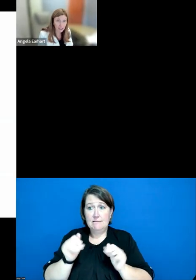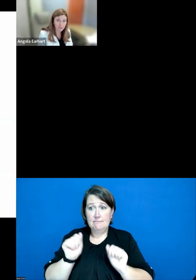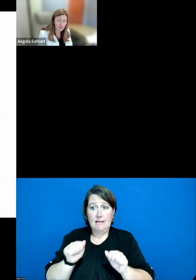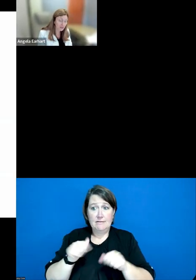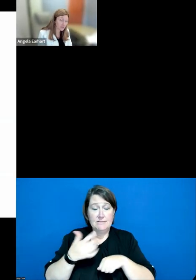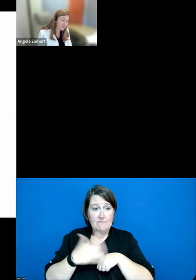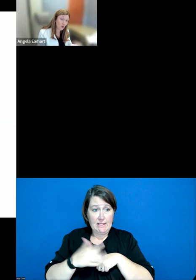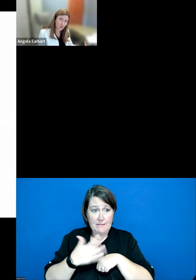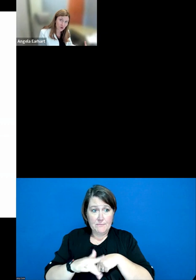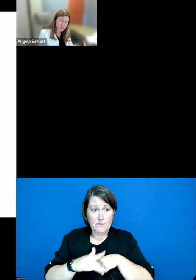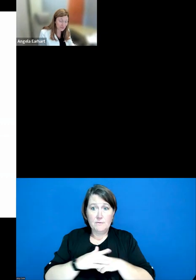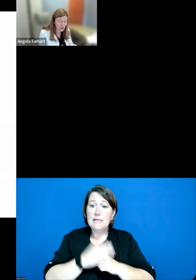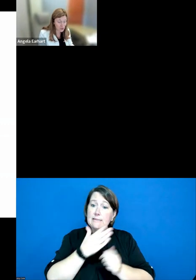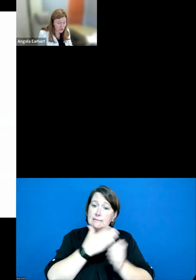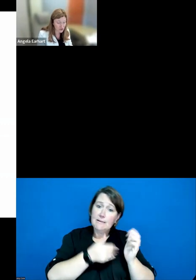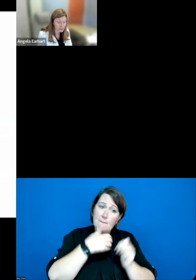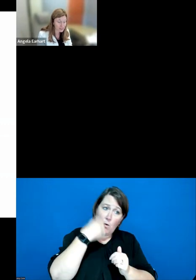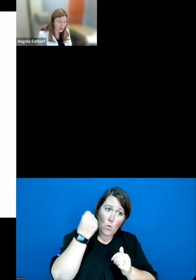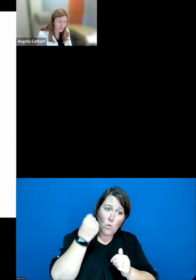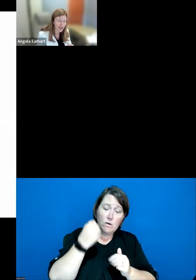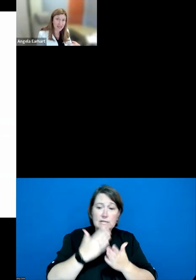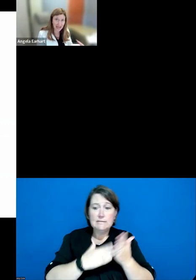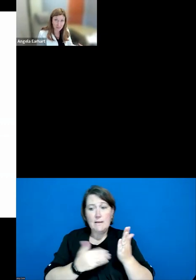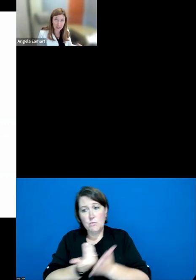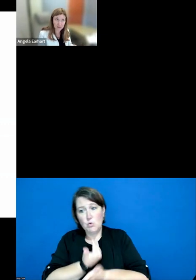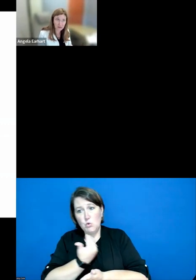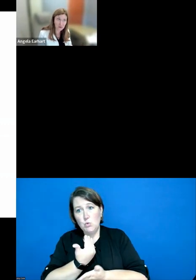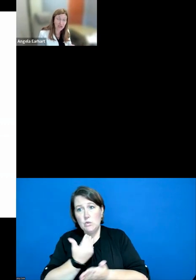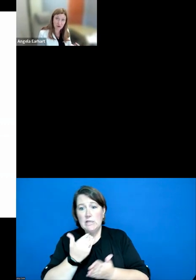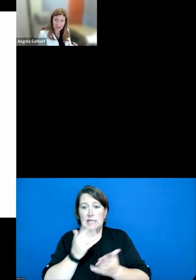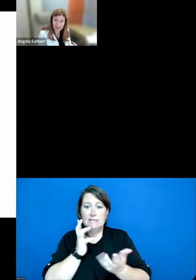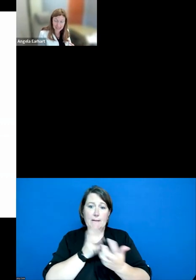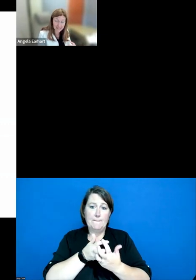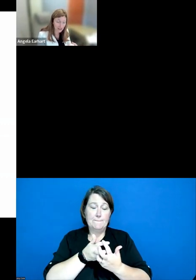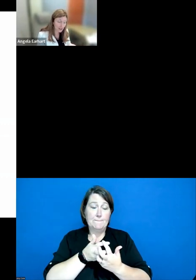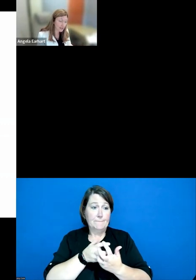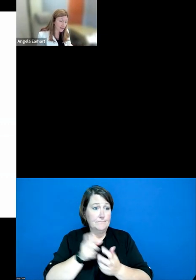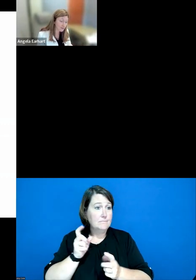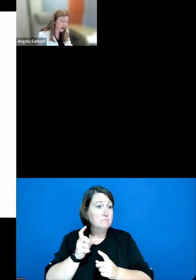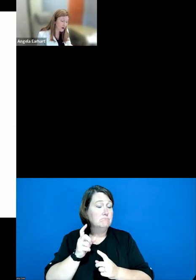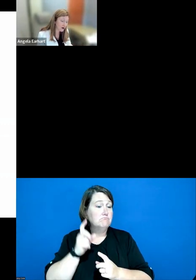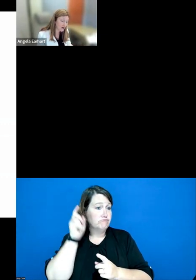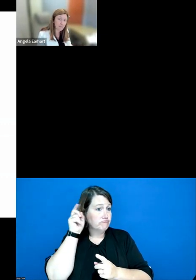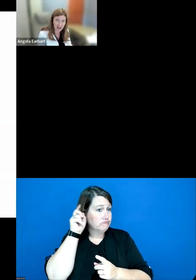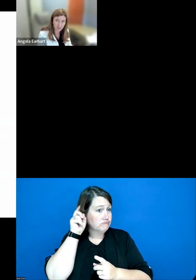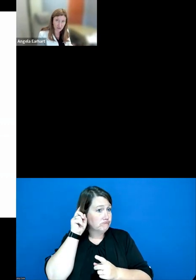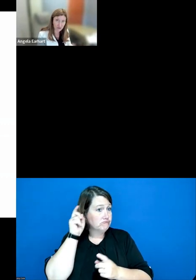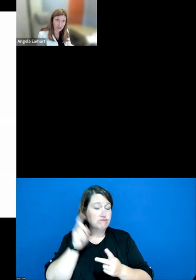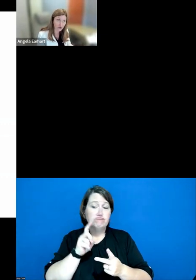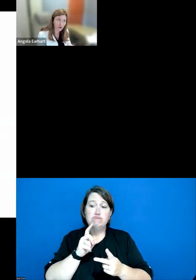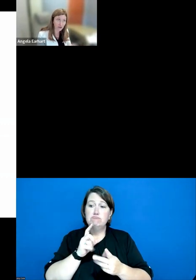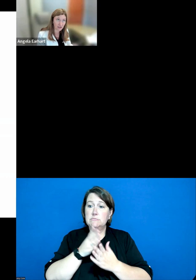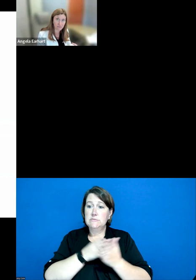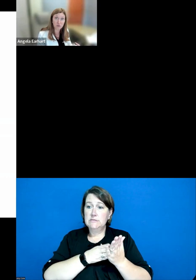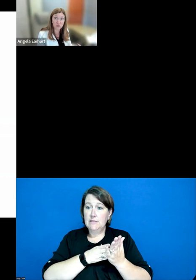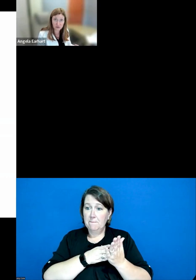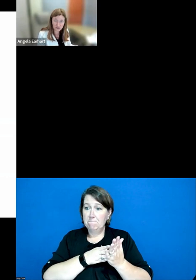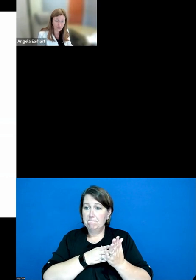Some are older and some are newer. Some adapt to hearing as. Some are compatible bluetooth